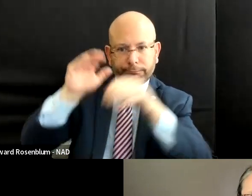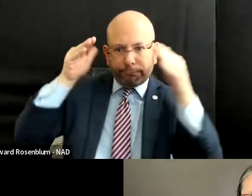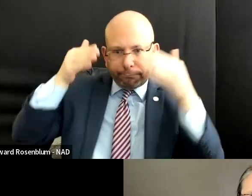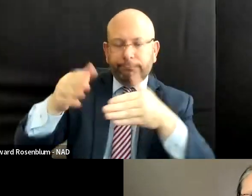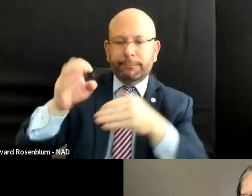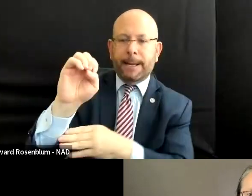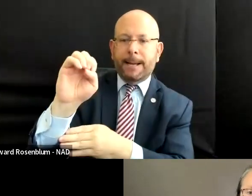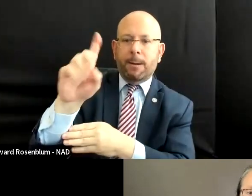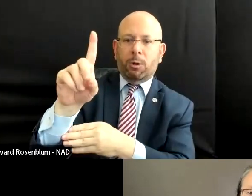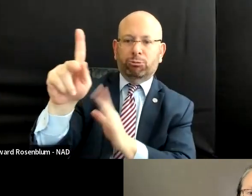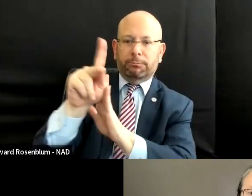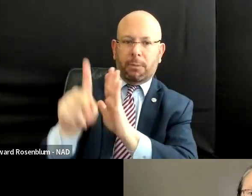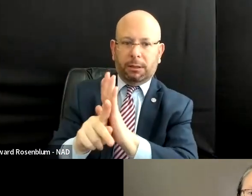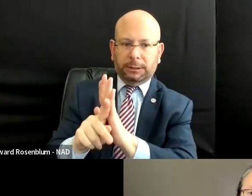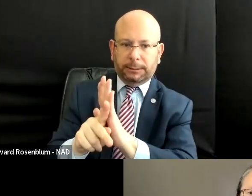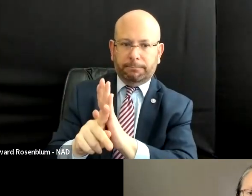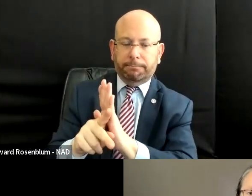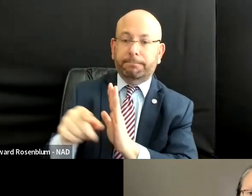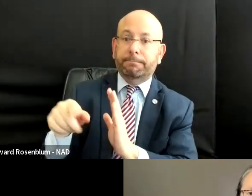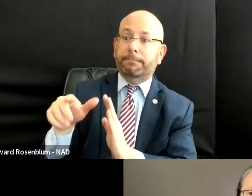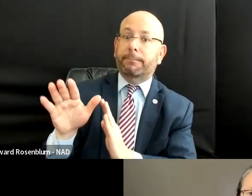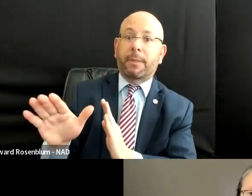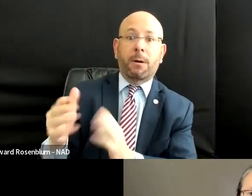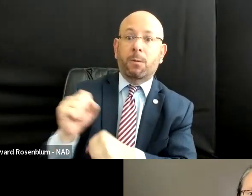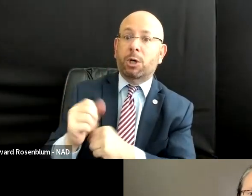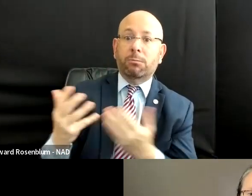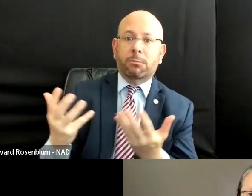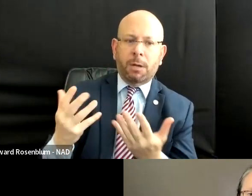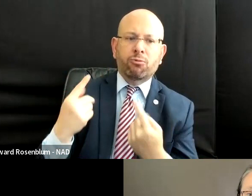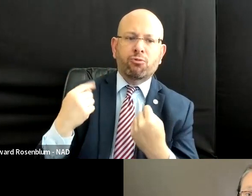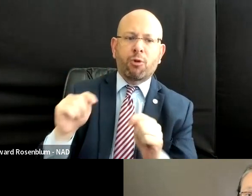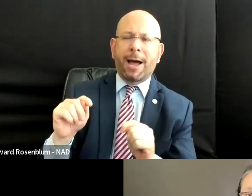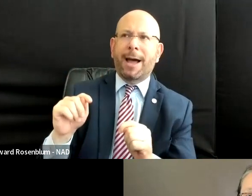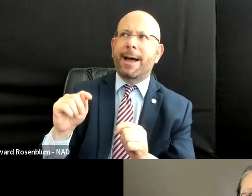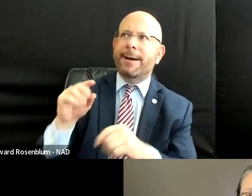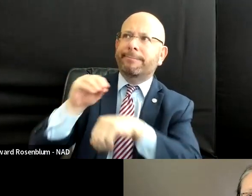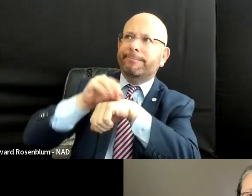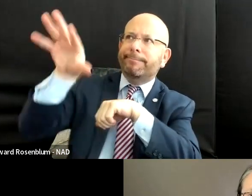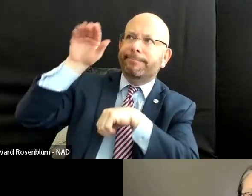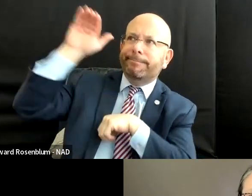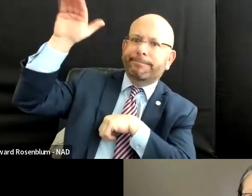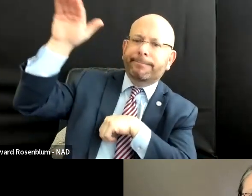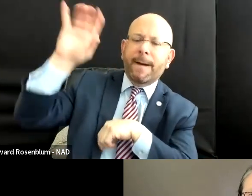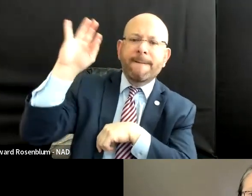I'm going to start discussing the policy and what our policy looks like. We do have